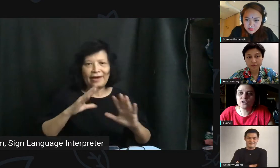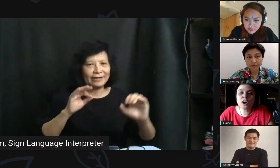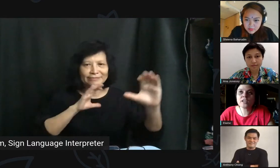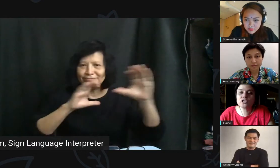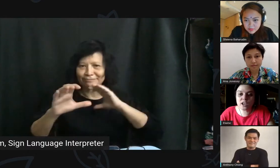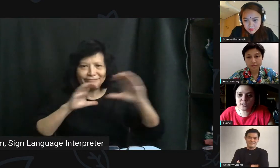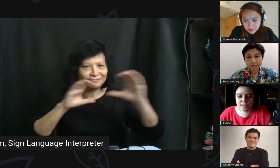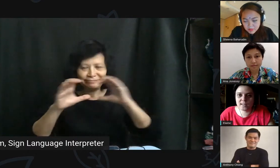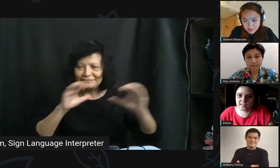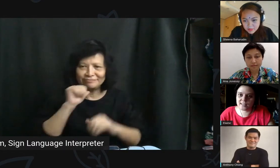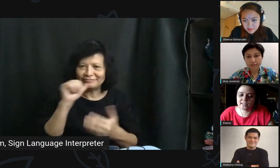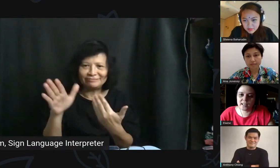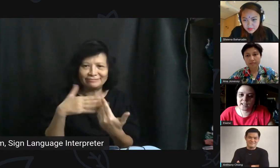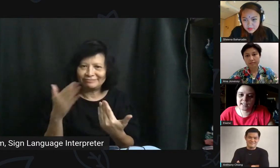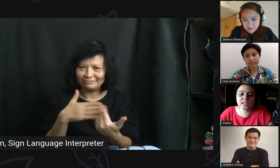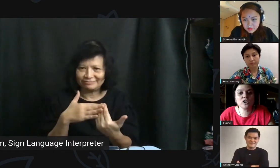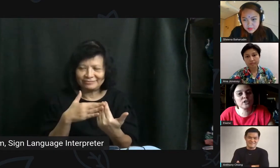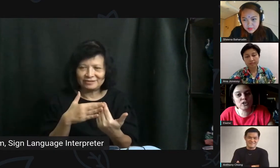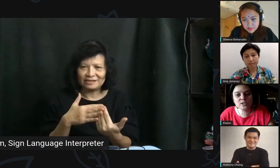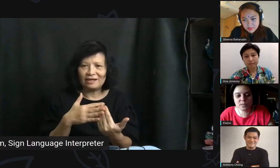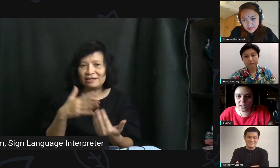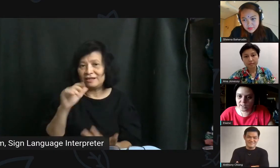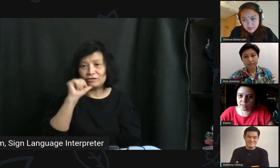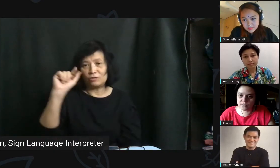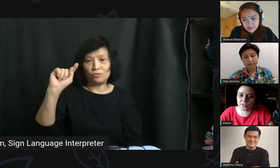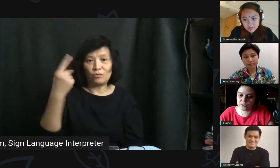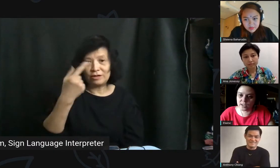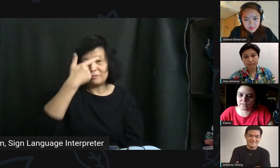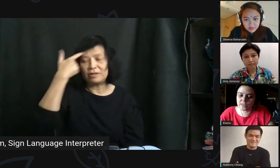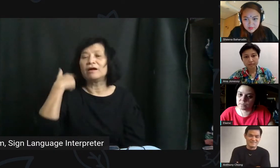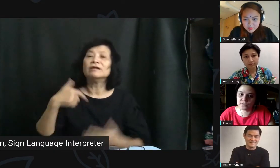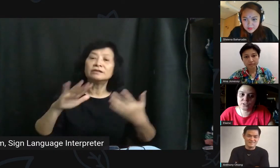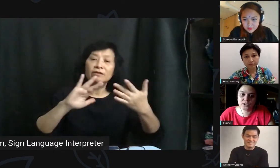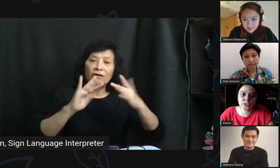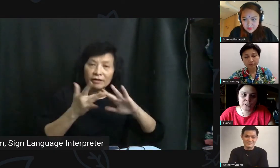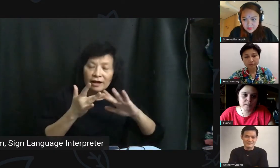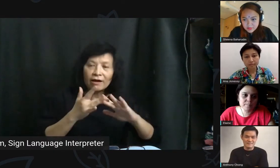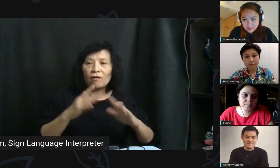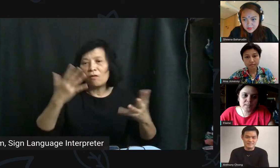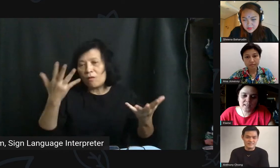Not just because it’s online and not just because some of us are Deaf and some of us are hearing.